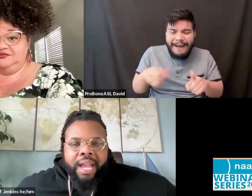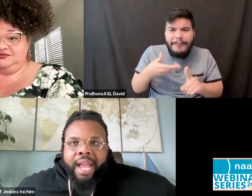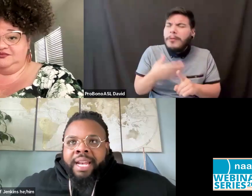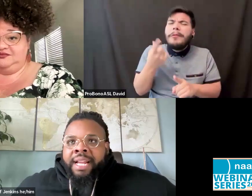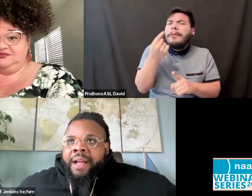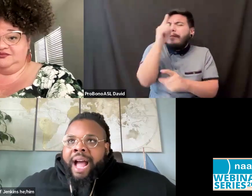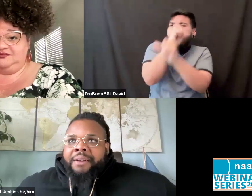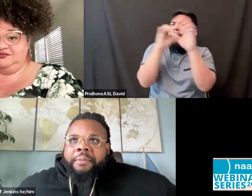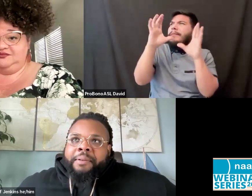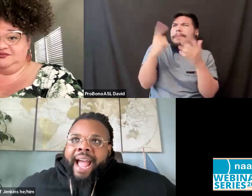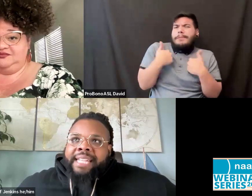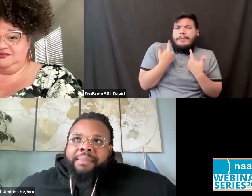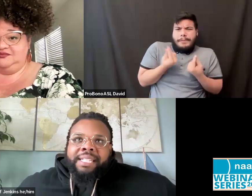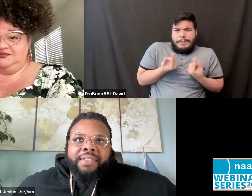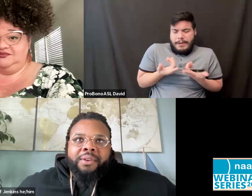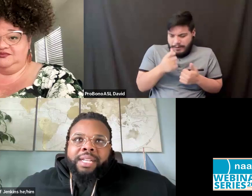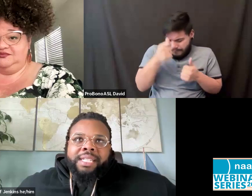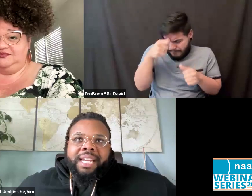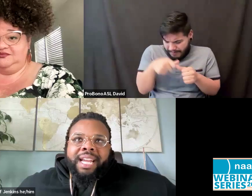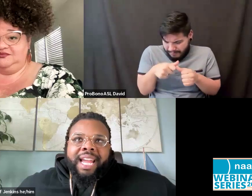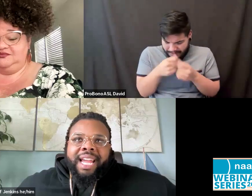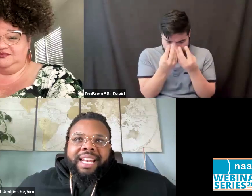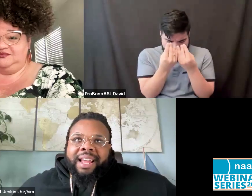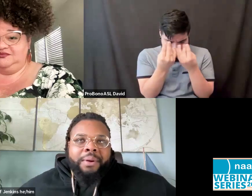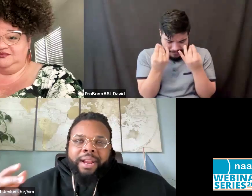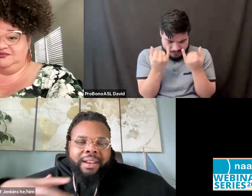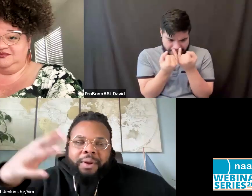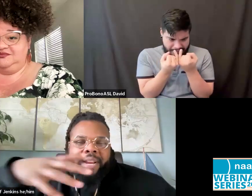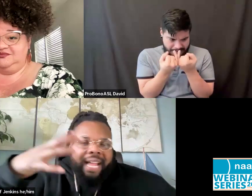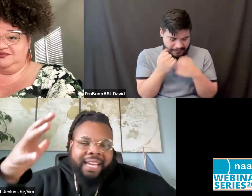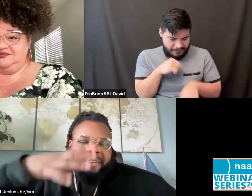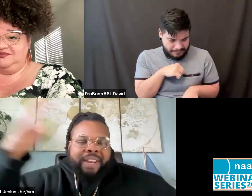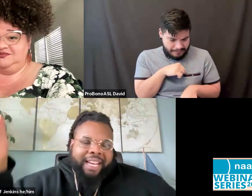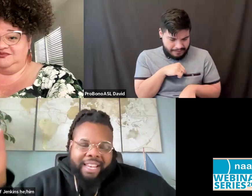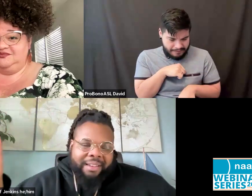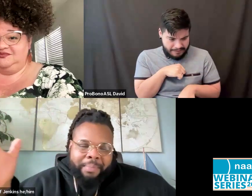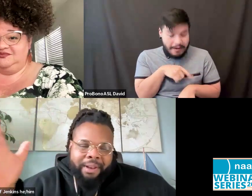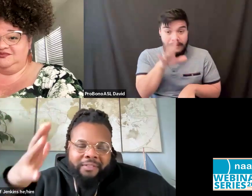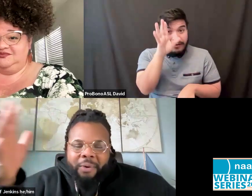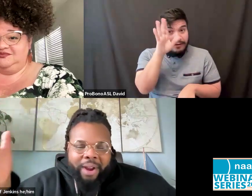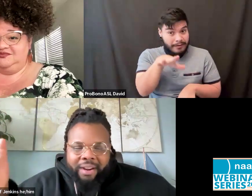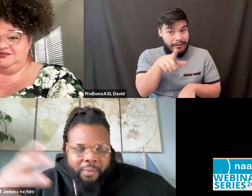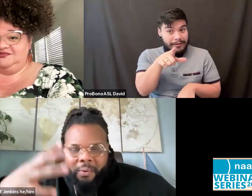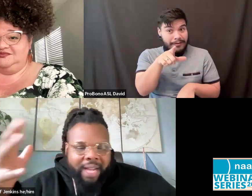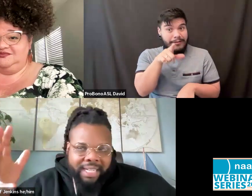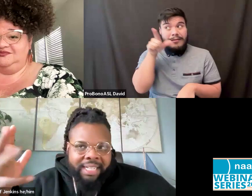And I remember asking myself that question and we were at we were in like literally middle of nowhere Rwanda.